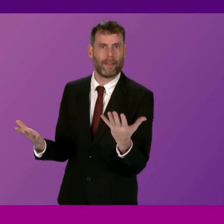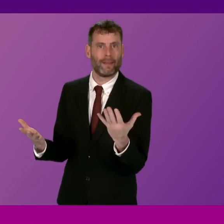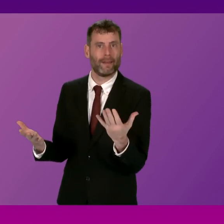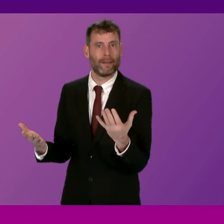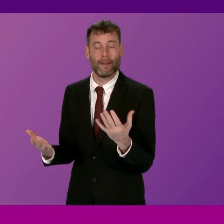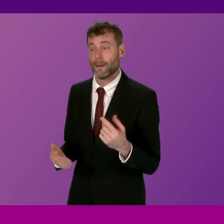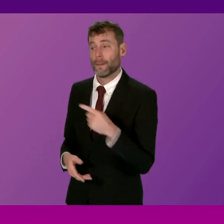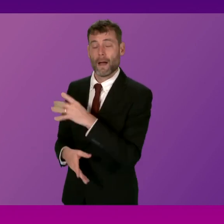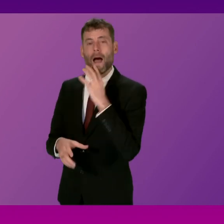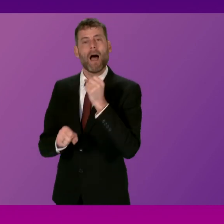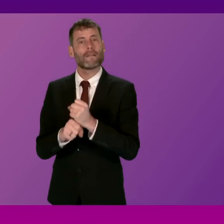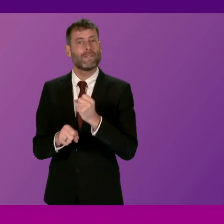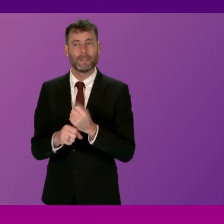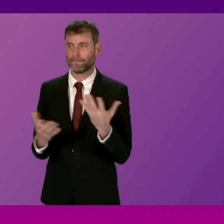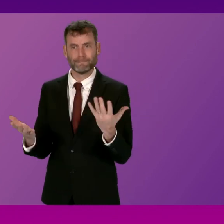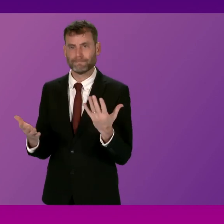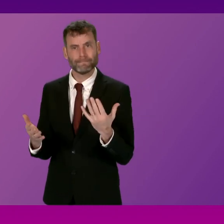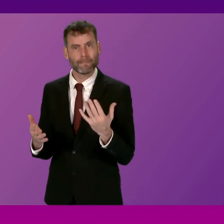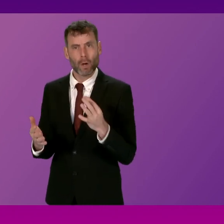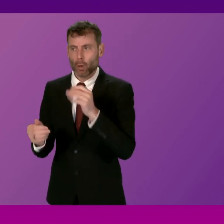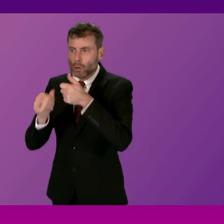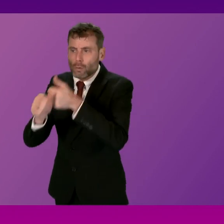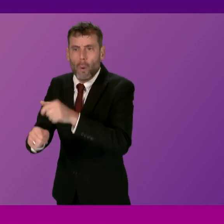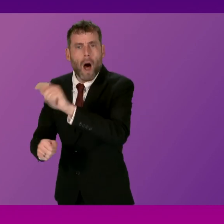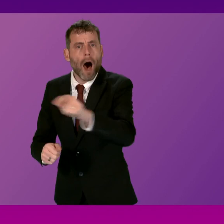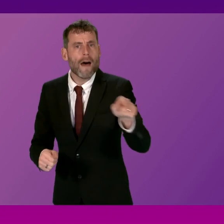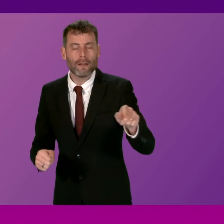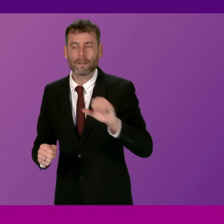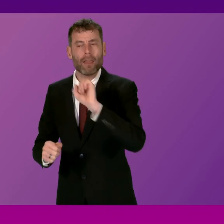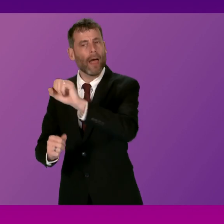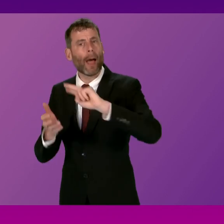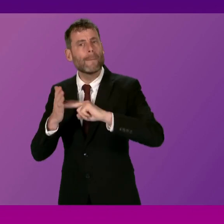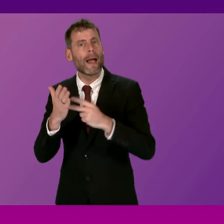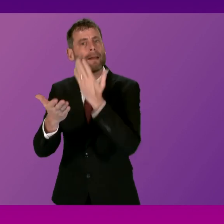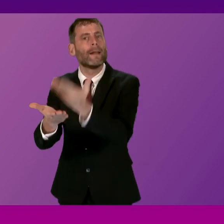It perhaps does not need the numbers, but there are ideas from across the chamber that the Government is missing.